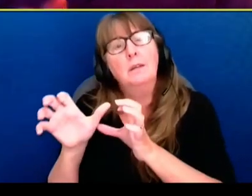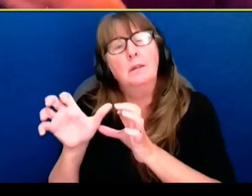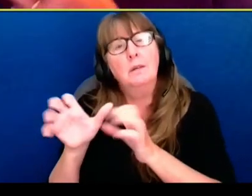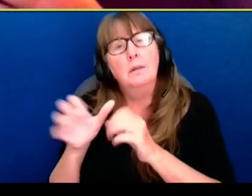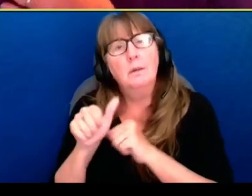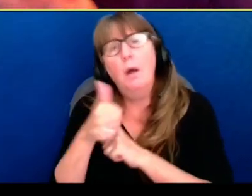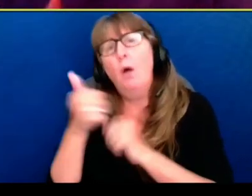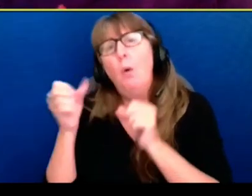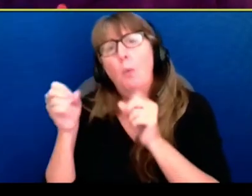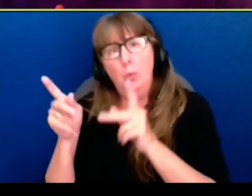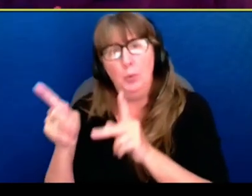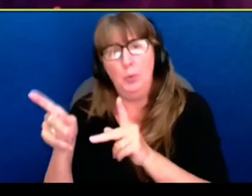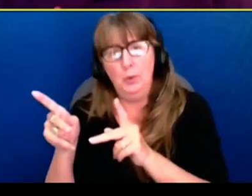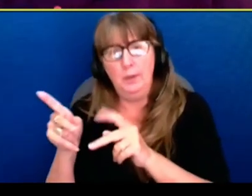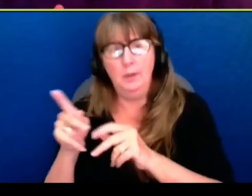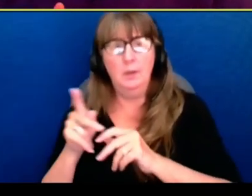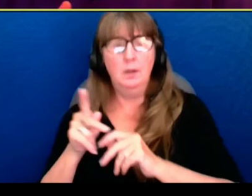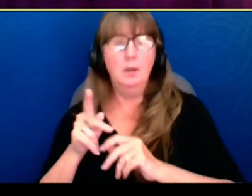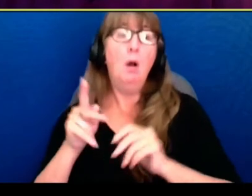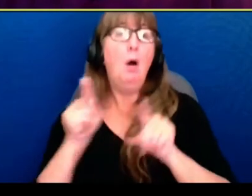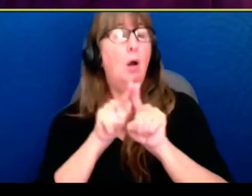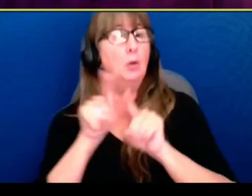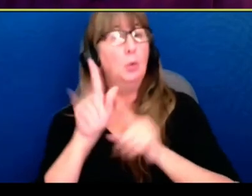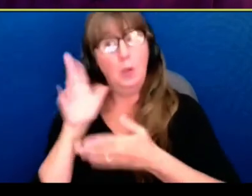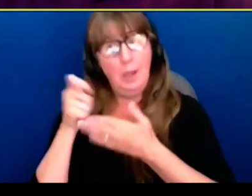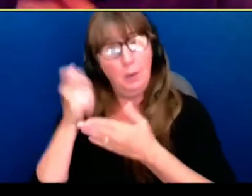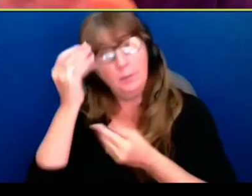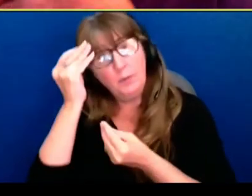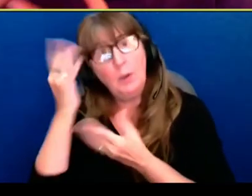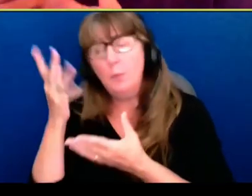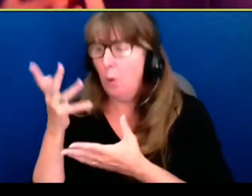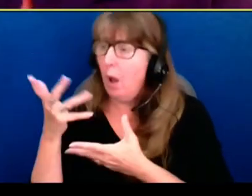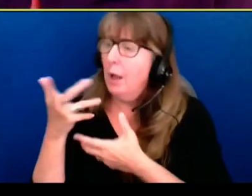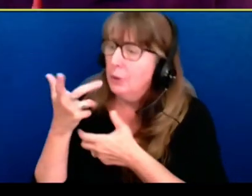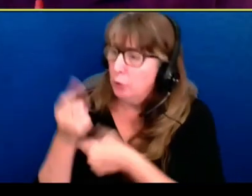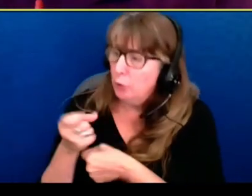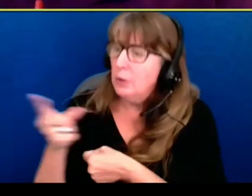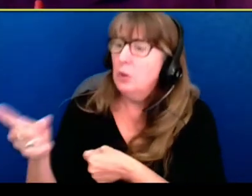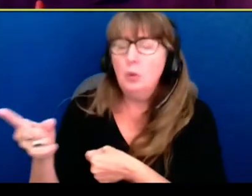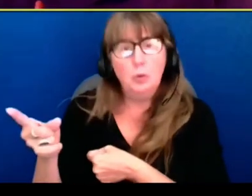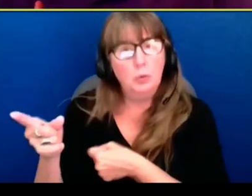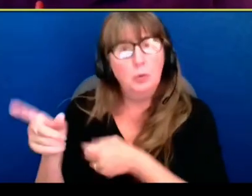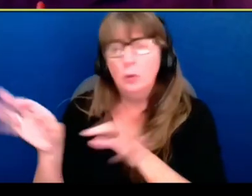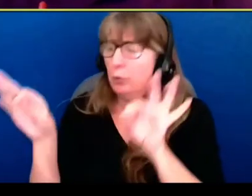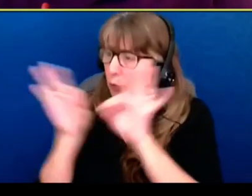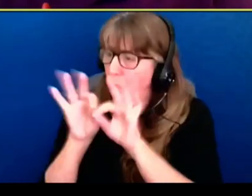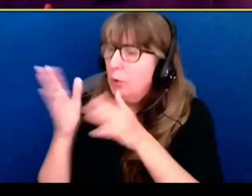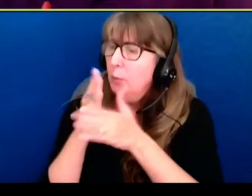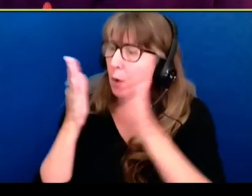a long way. Again letting, to make, letting them know you trust them and consider them a critical partner in this process.